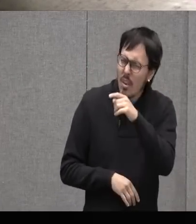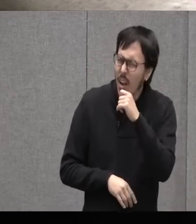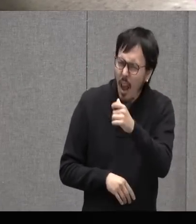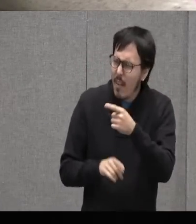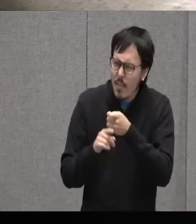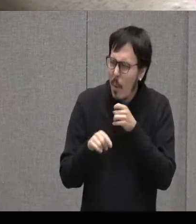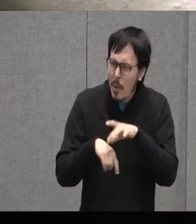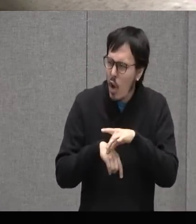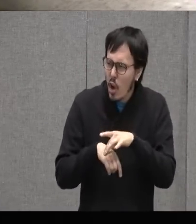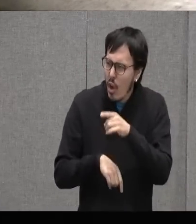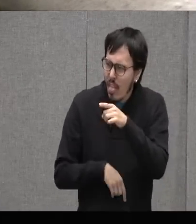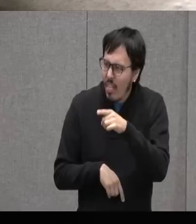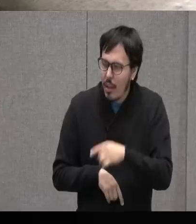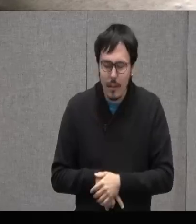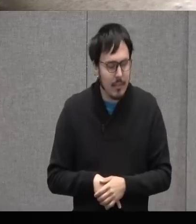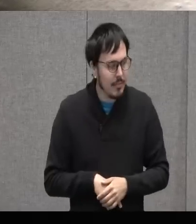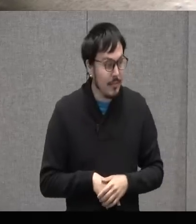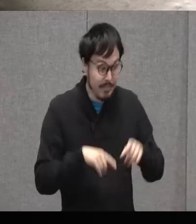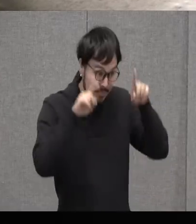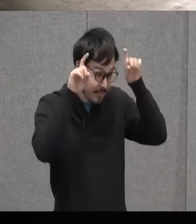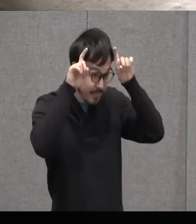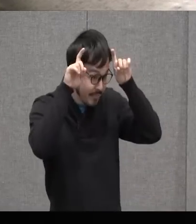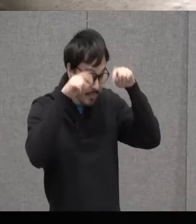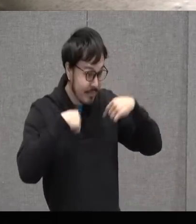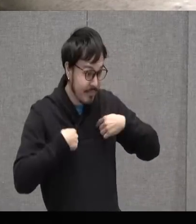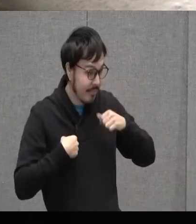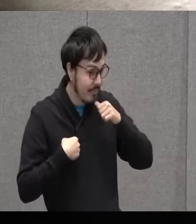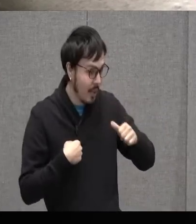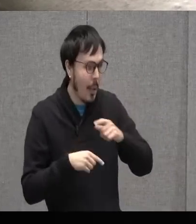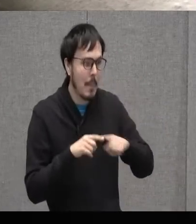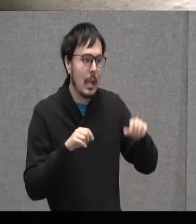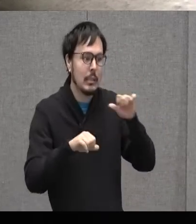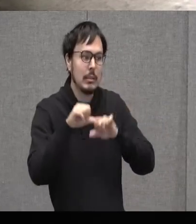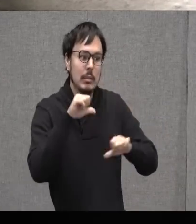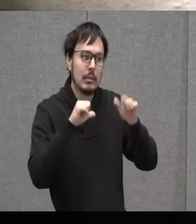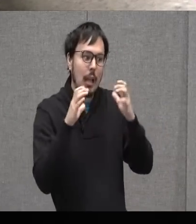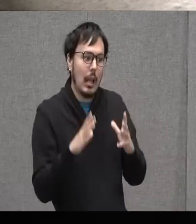Nope but thankfully, scientists sent math out into space.